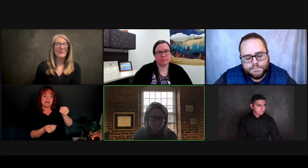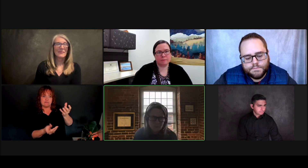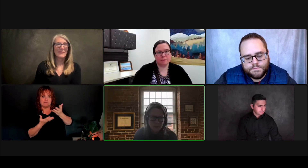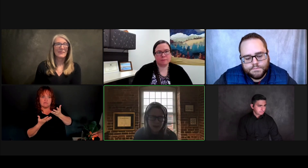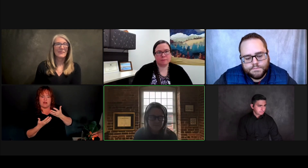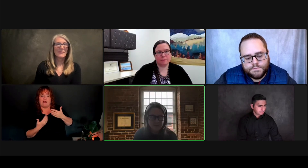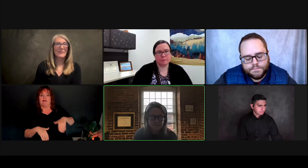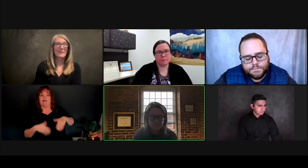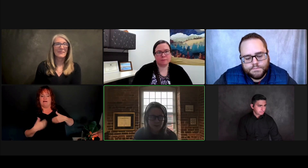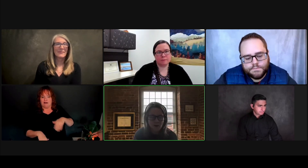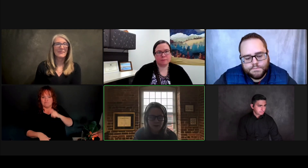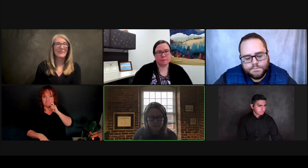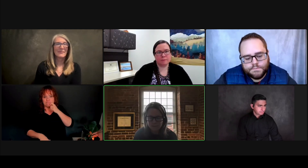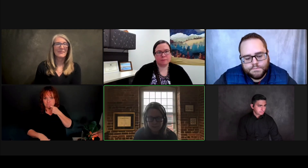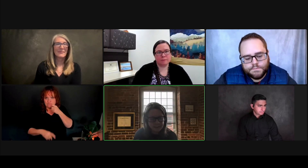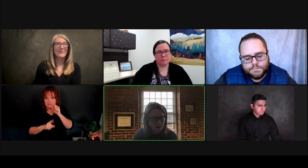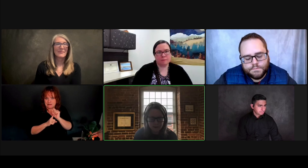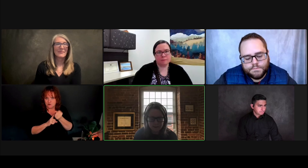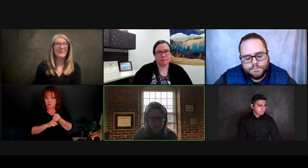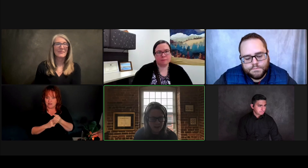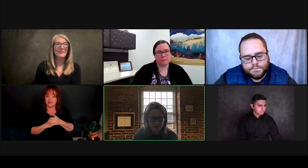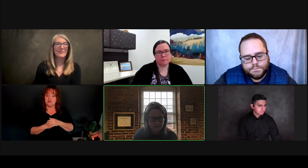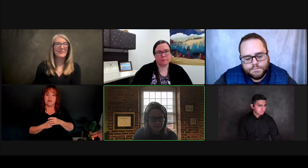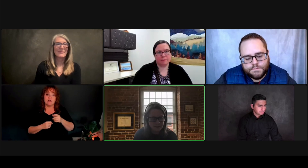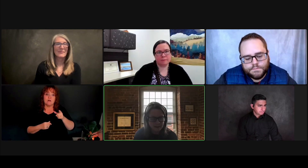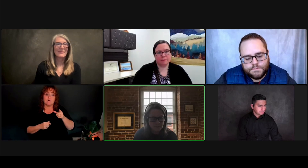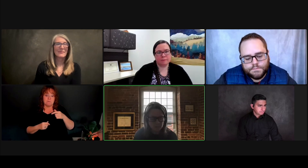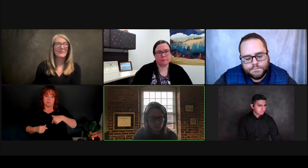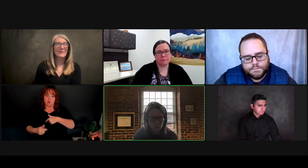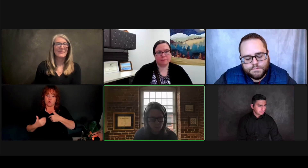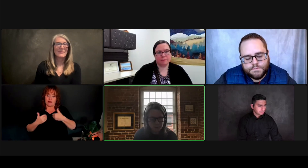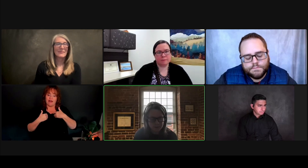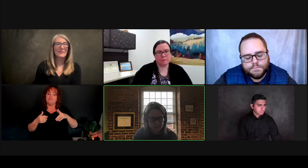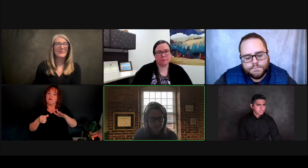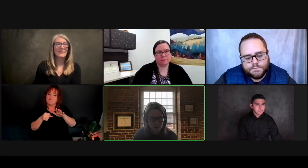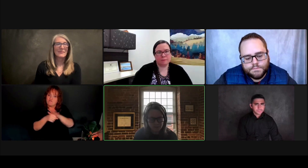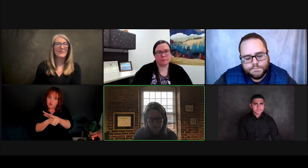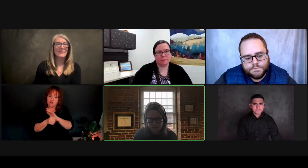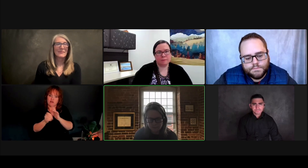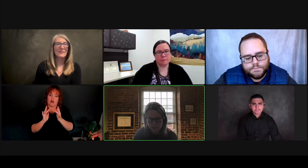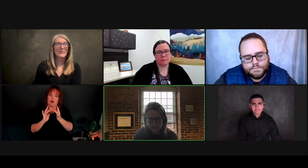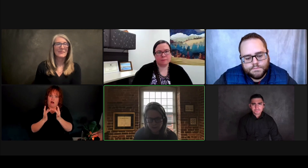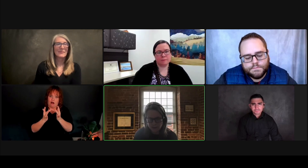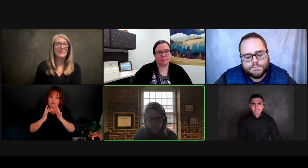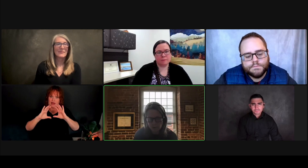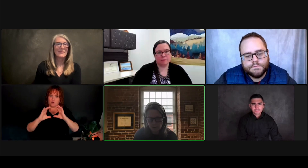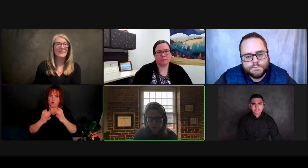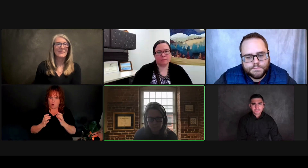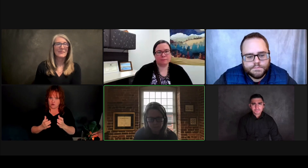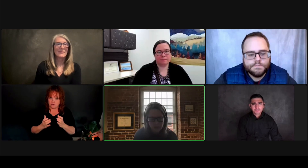we have it on a fully online course that's offered as a master's program.